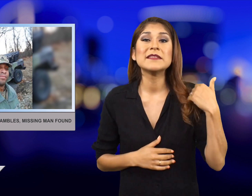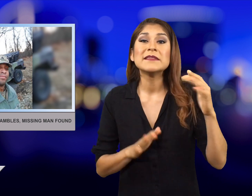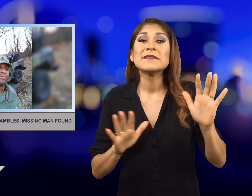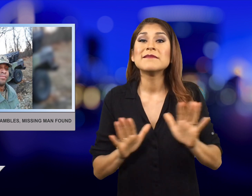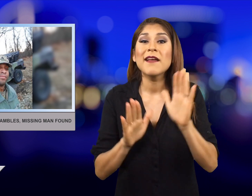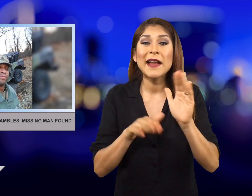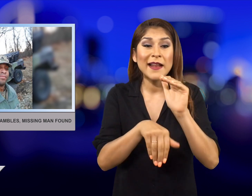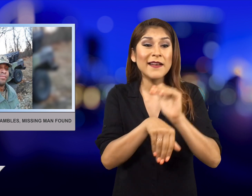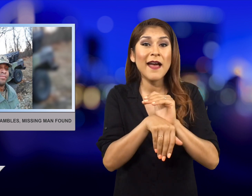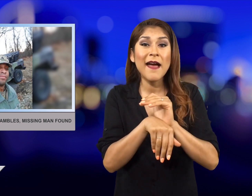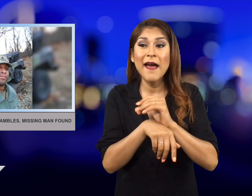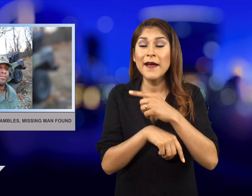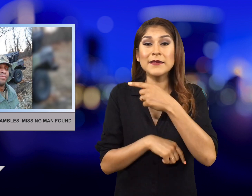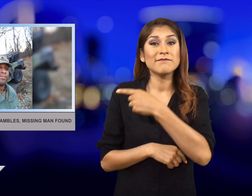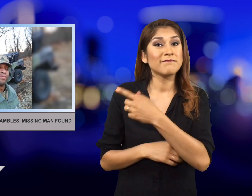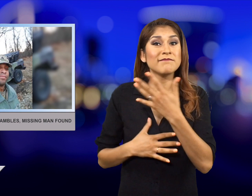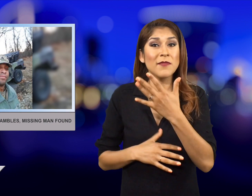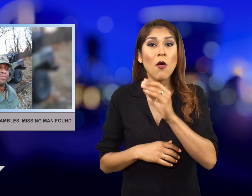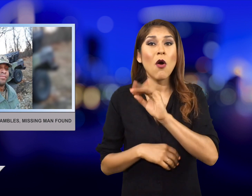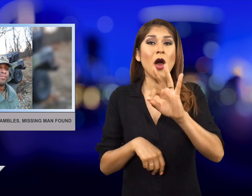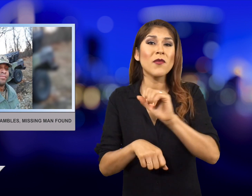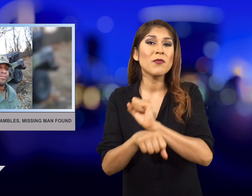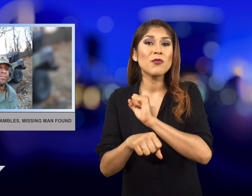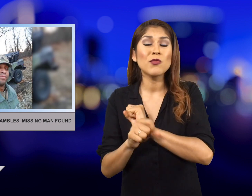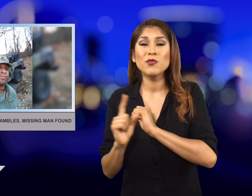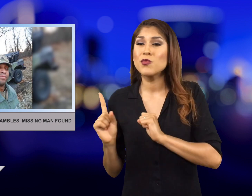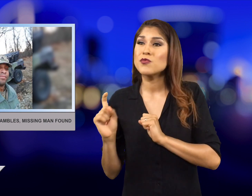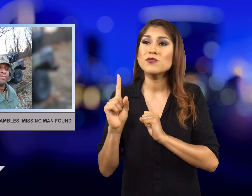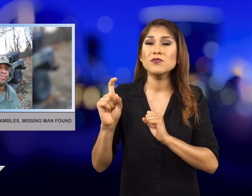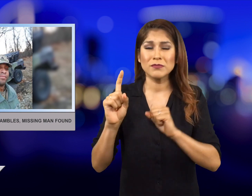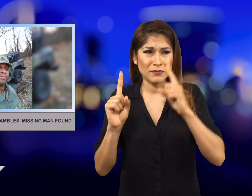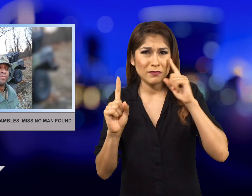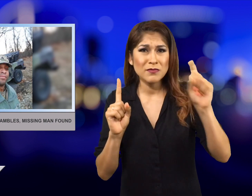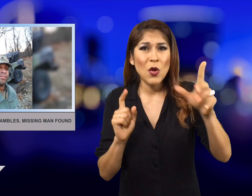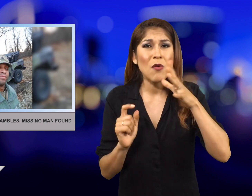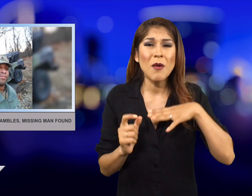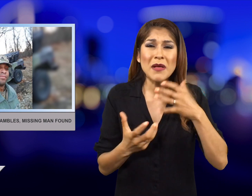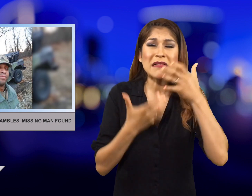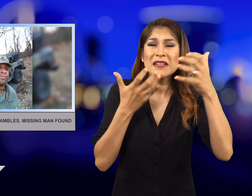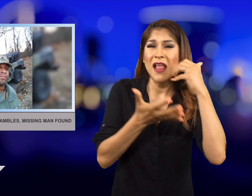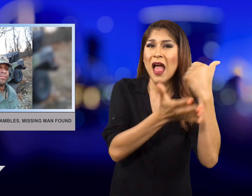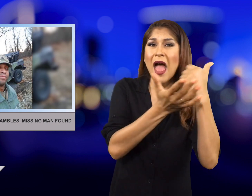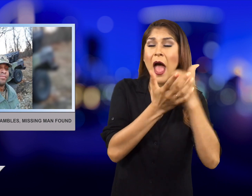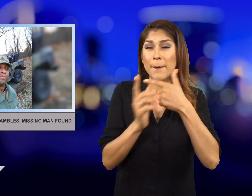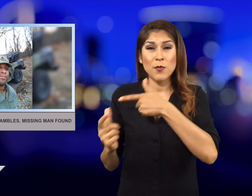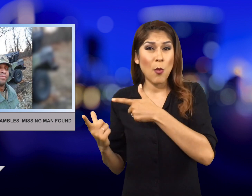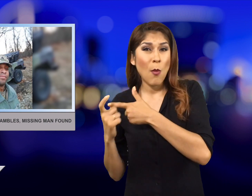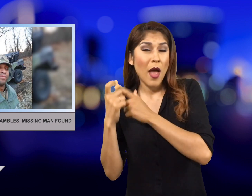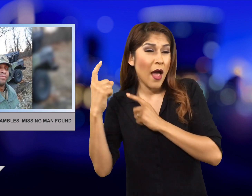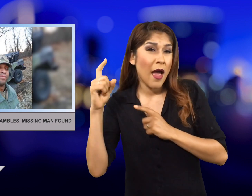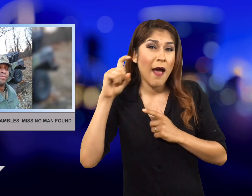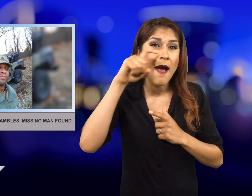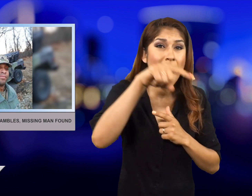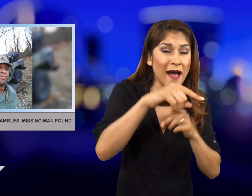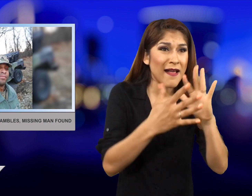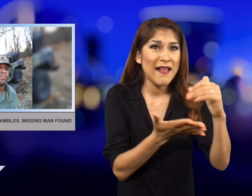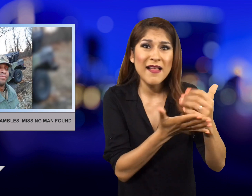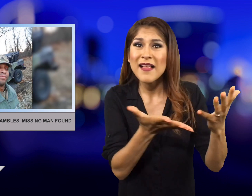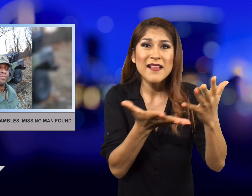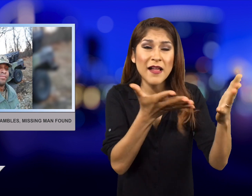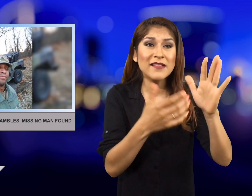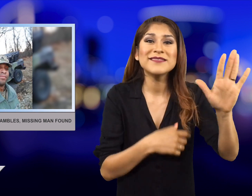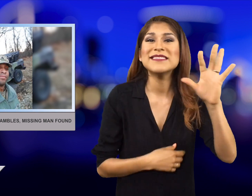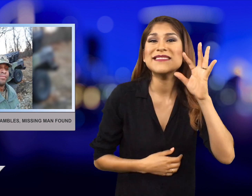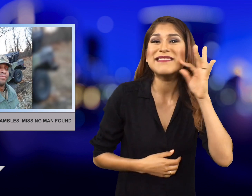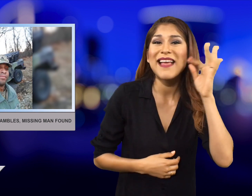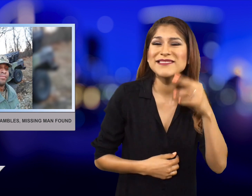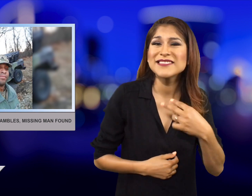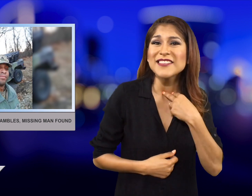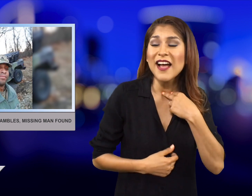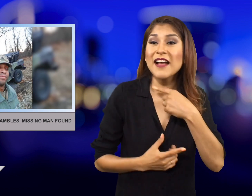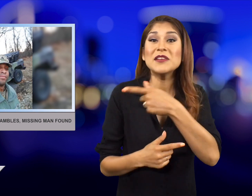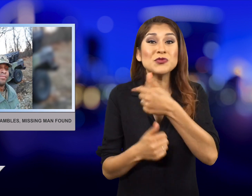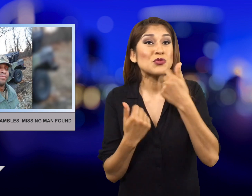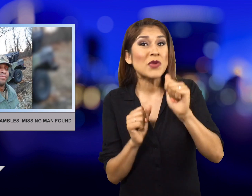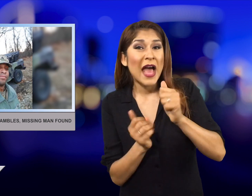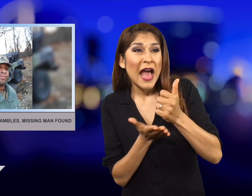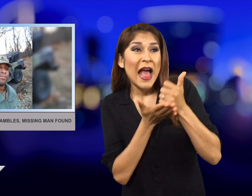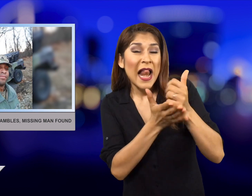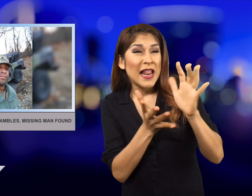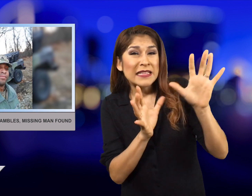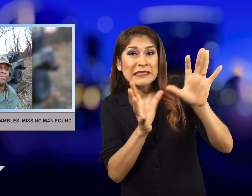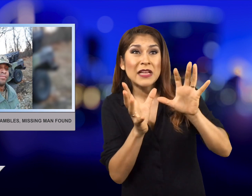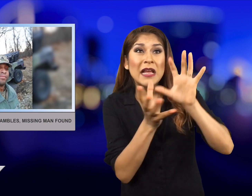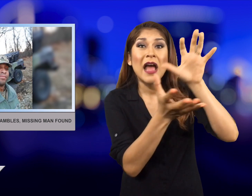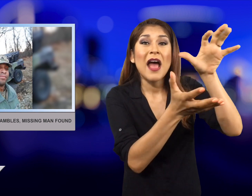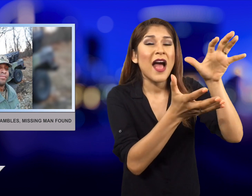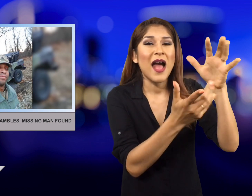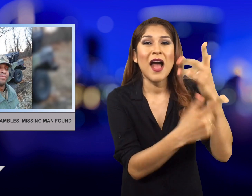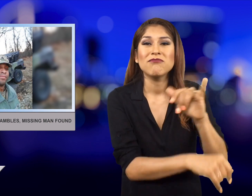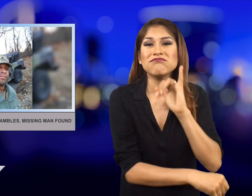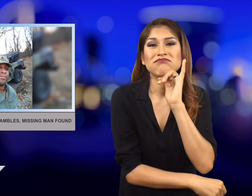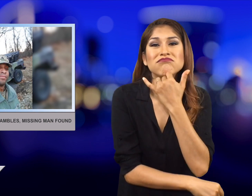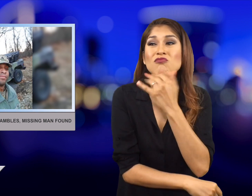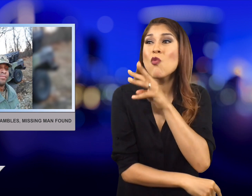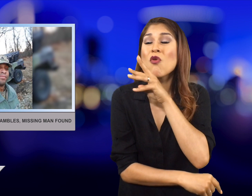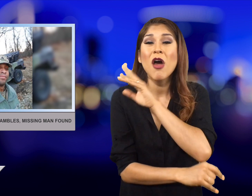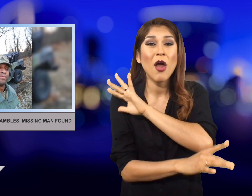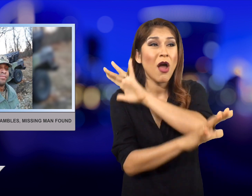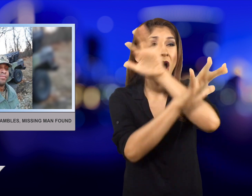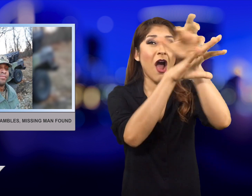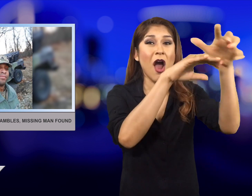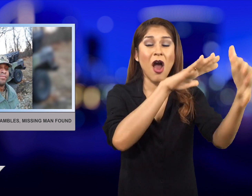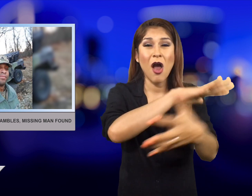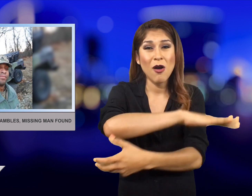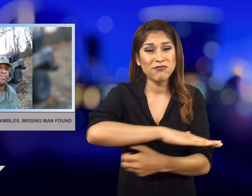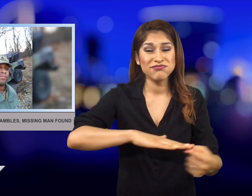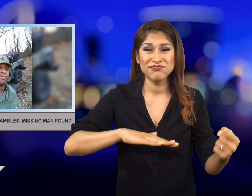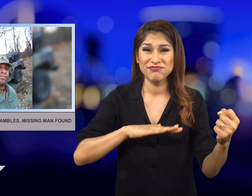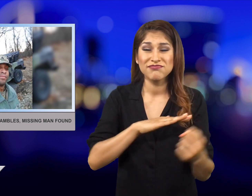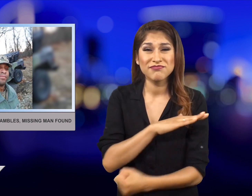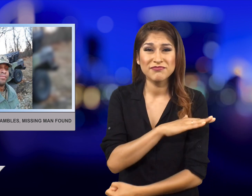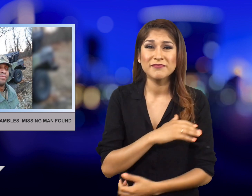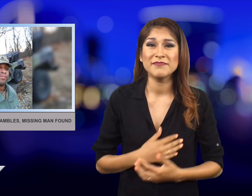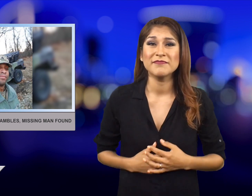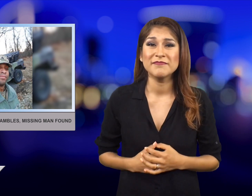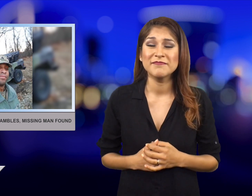Hermond was swept away Sunday night as he was trying to help a woman rescue her cat.